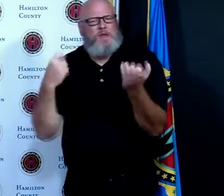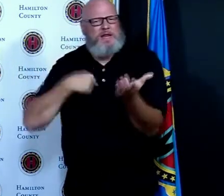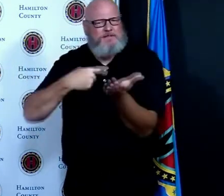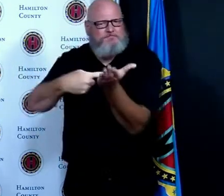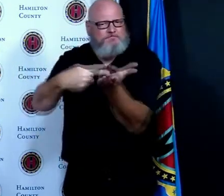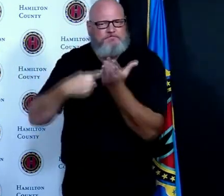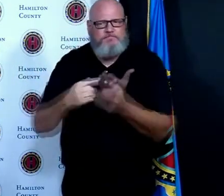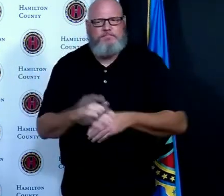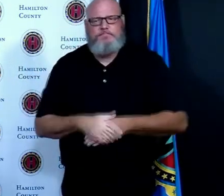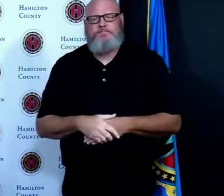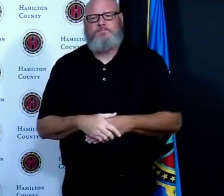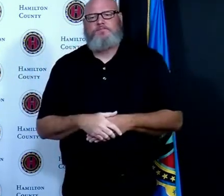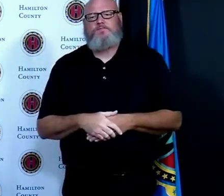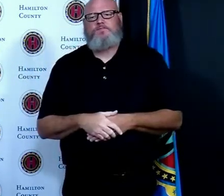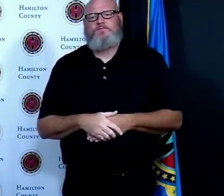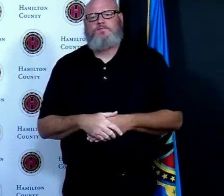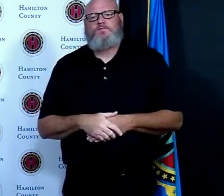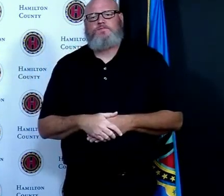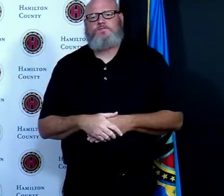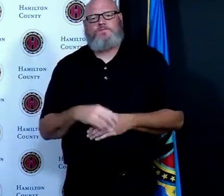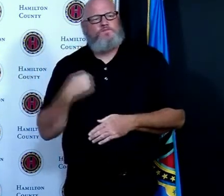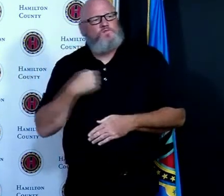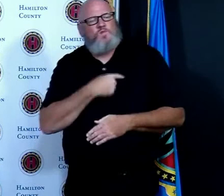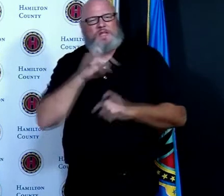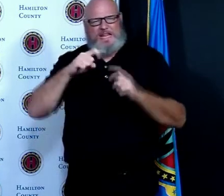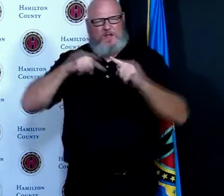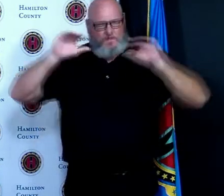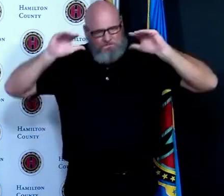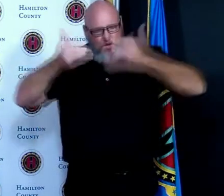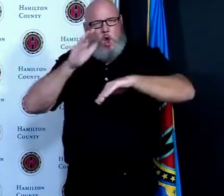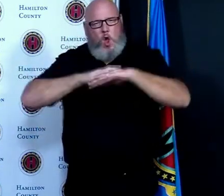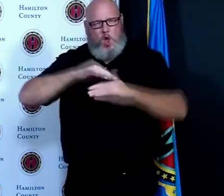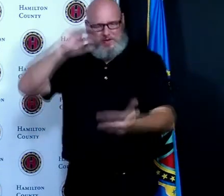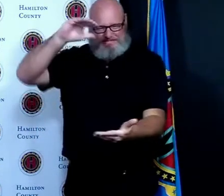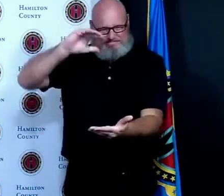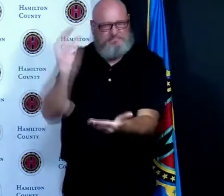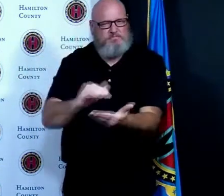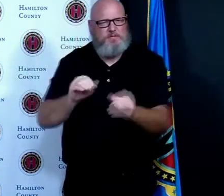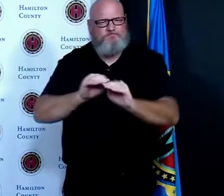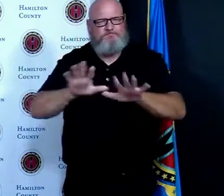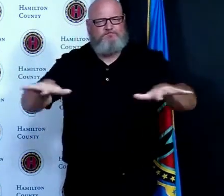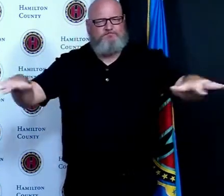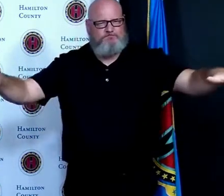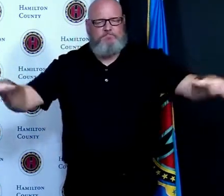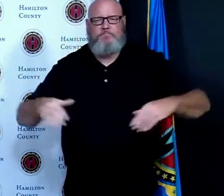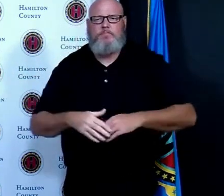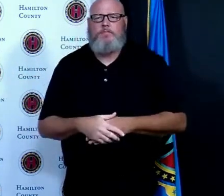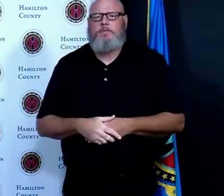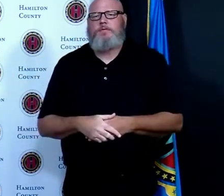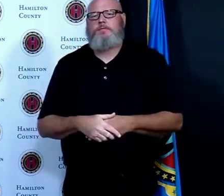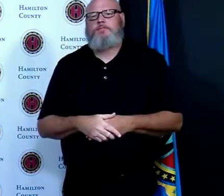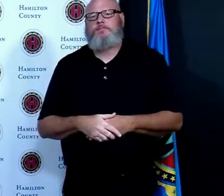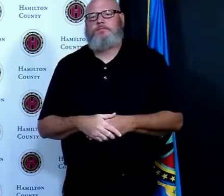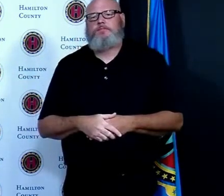but one other thing related to the Governor so as you all know he's got a map and different counties